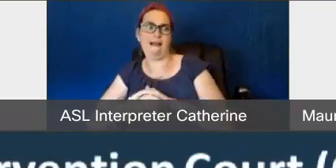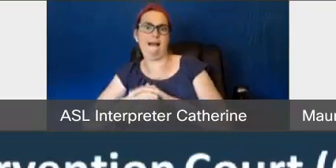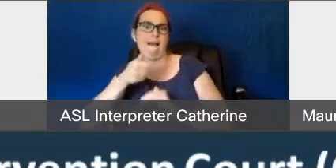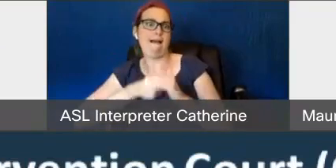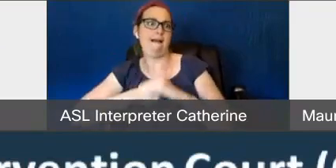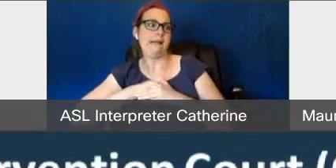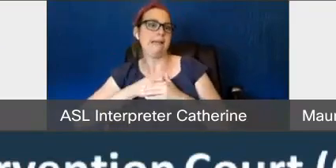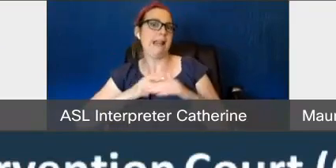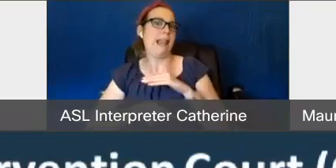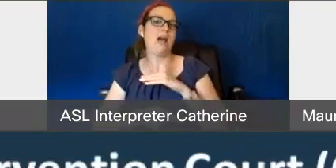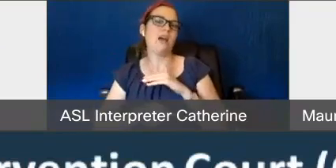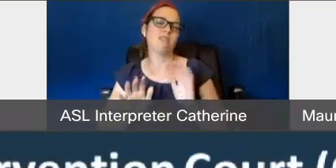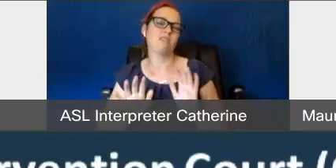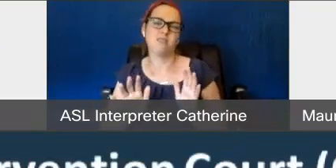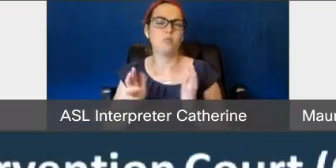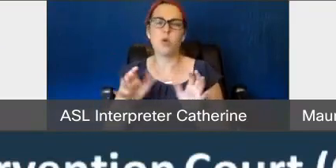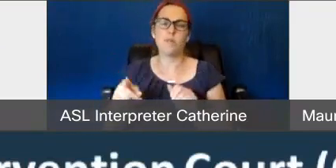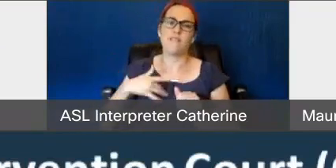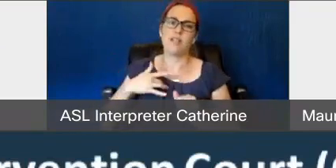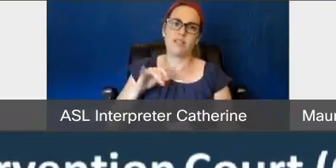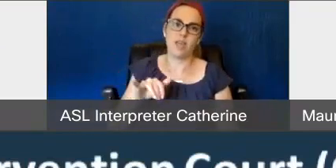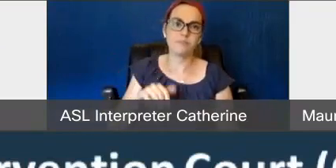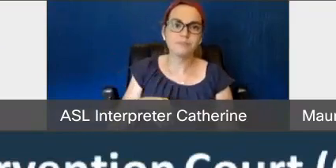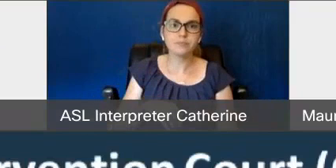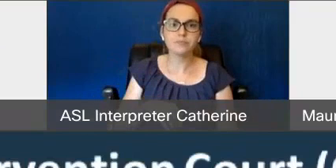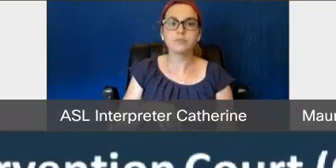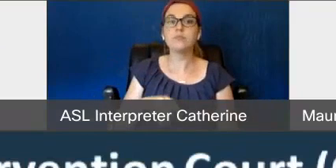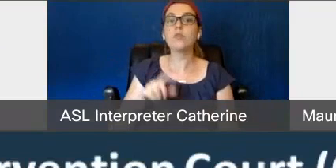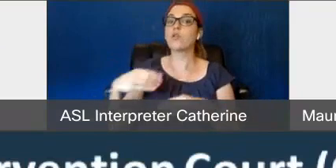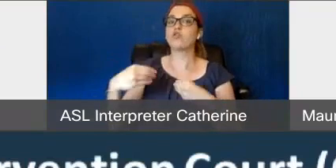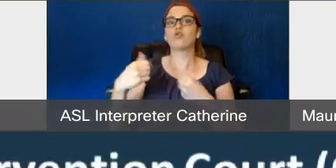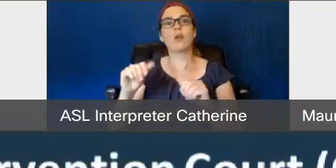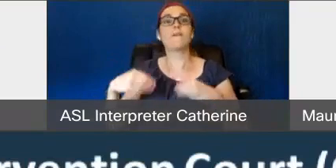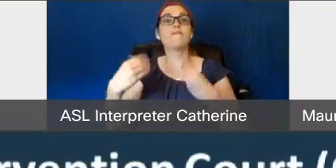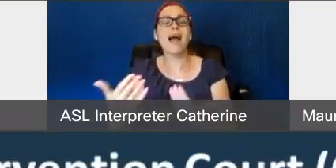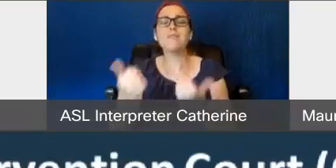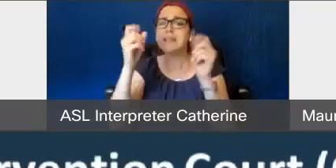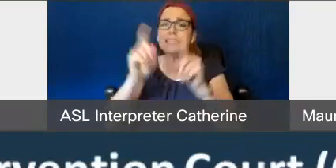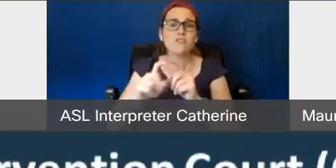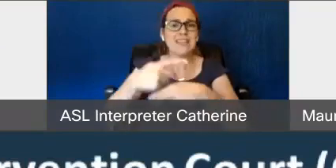I'll talk about that quickly. That's just hook them up with other things, transportation, transportation especially